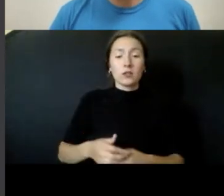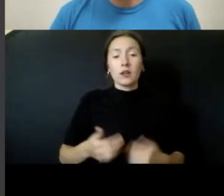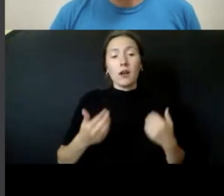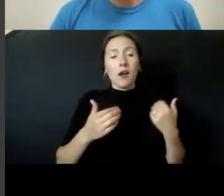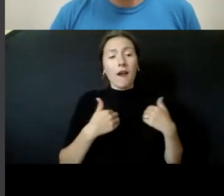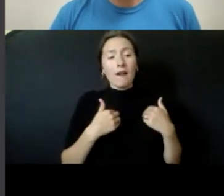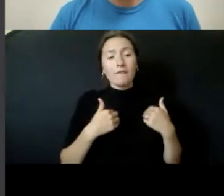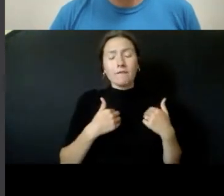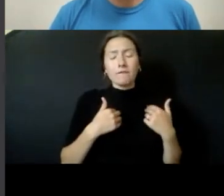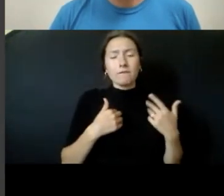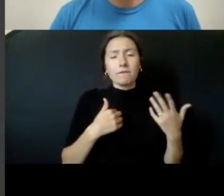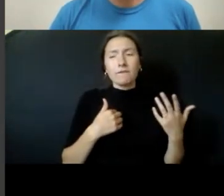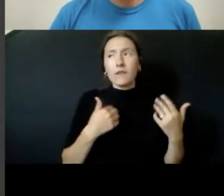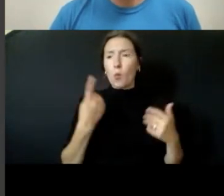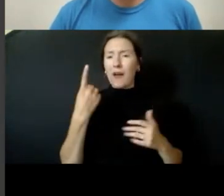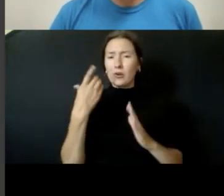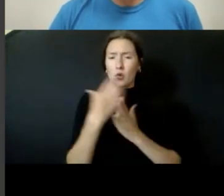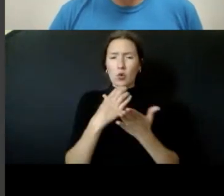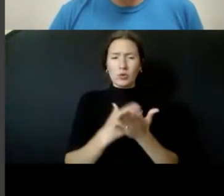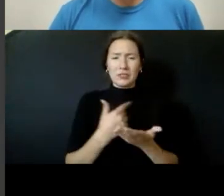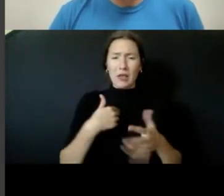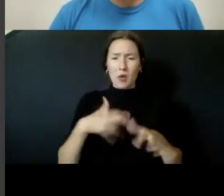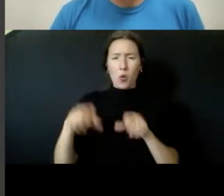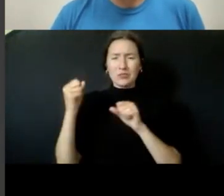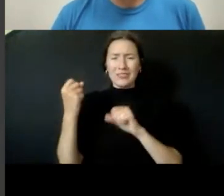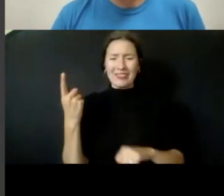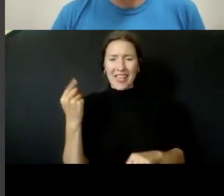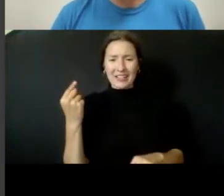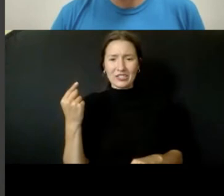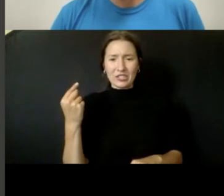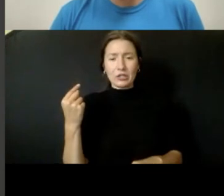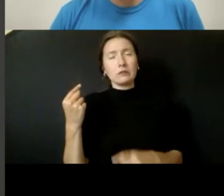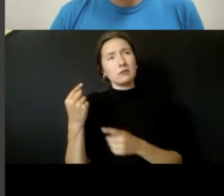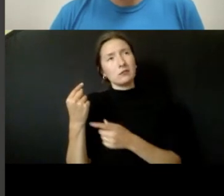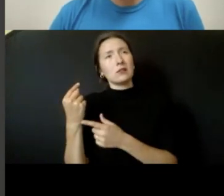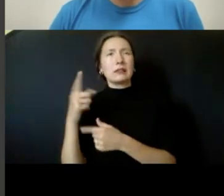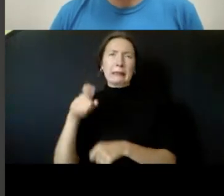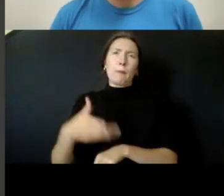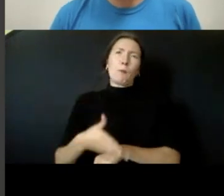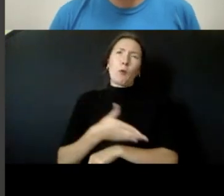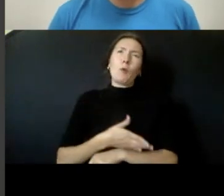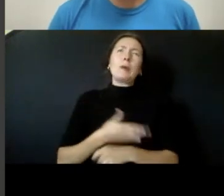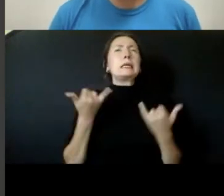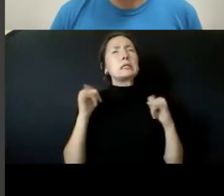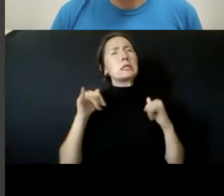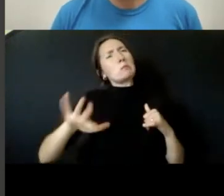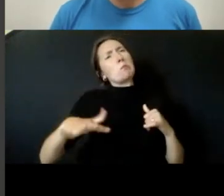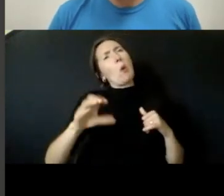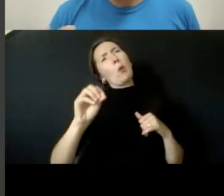want to send that to people get get them um you know more information and and then jump